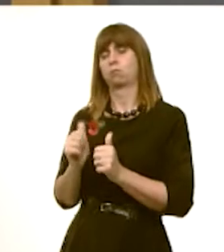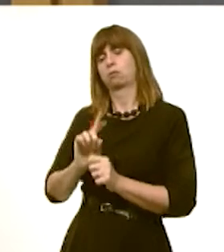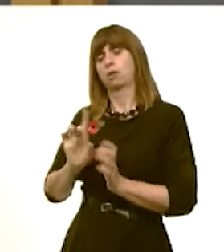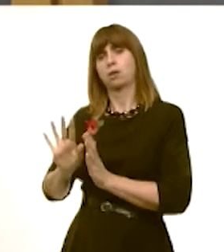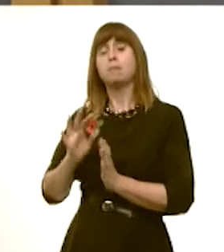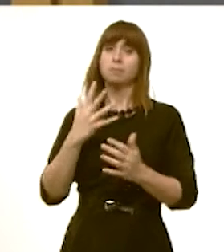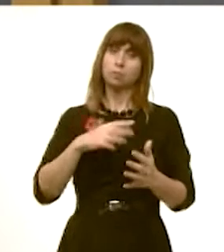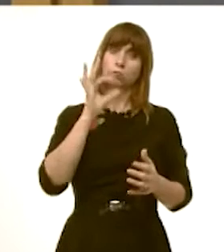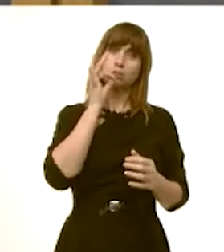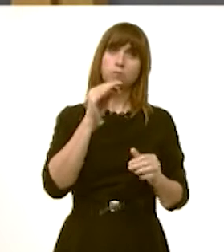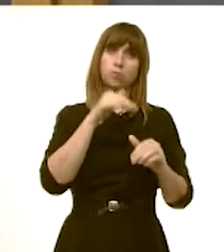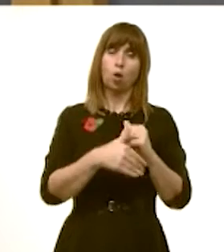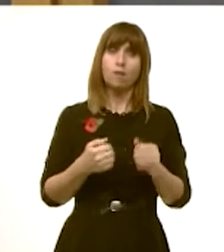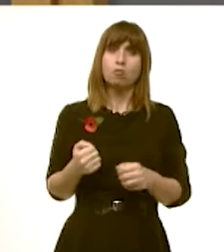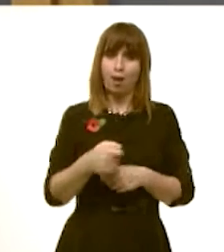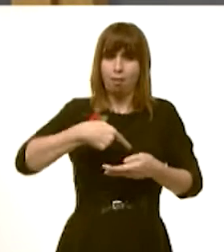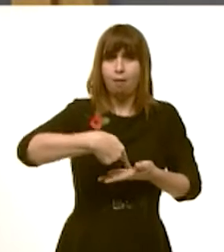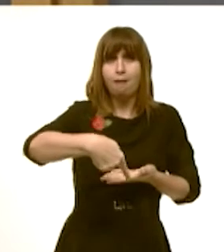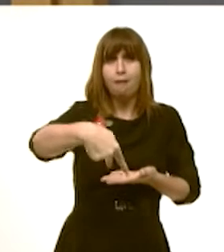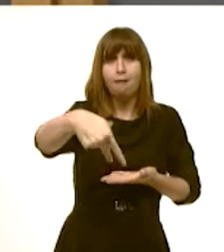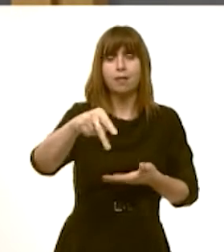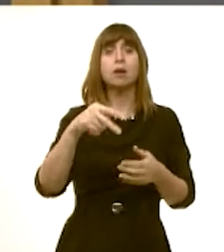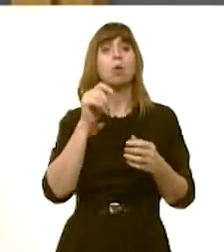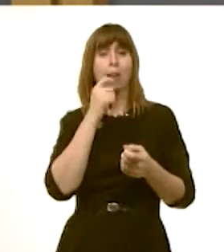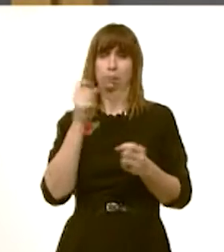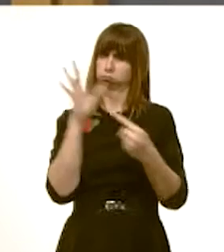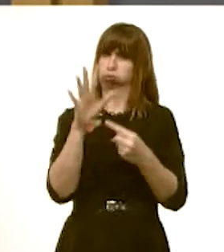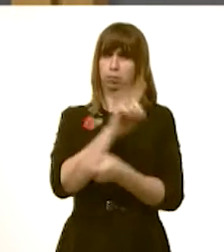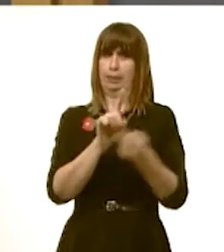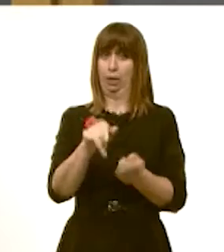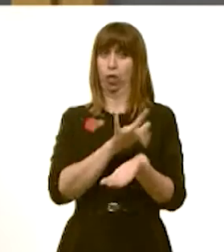Thereíll be a very important meeting held in Llandudno this Thursday to discuss the